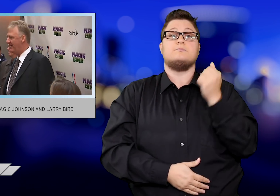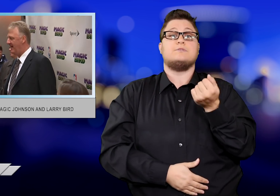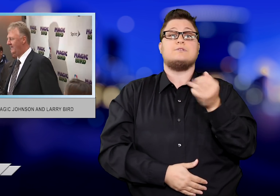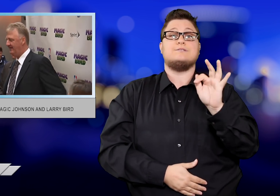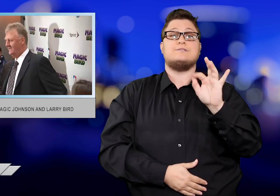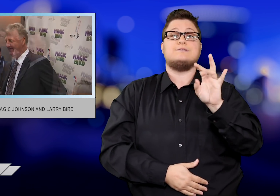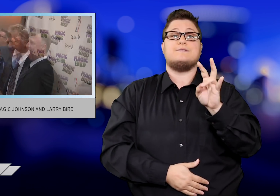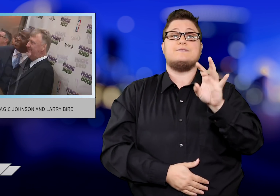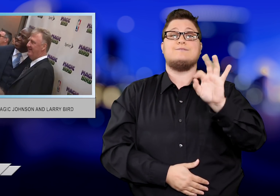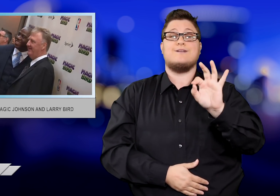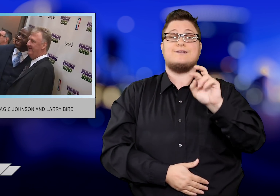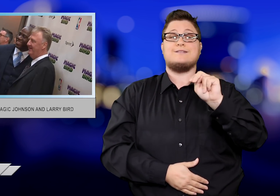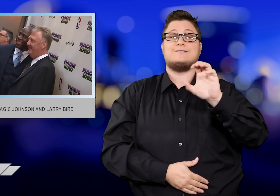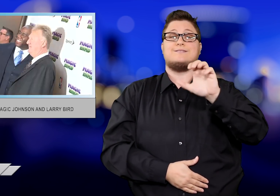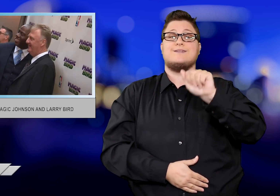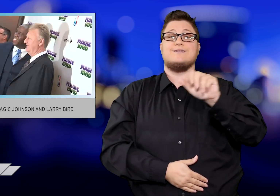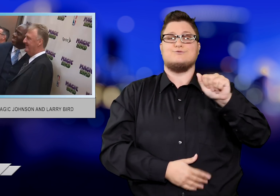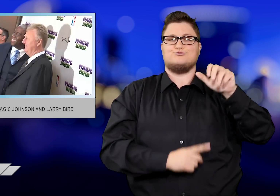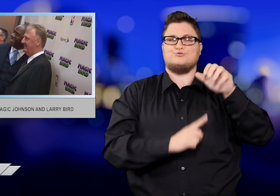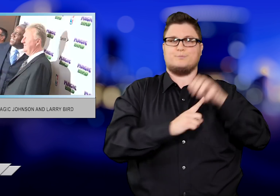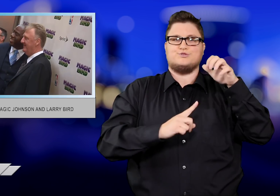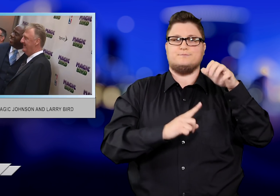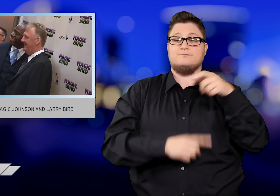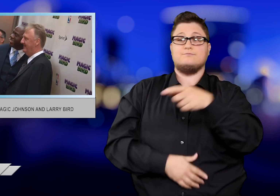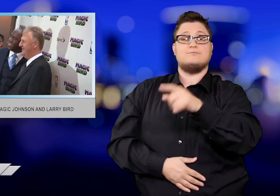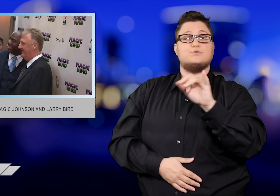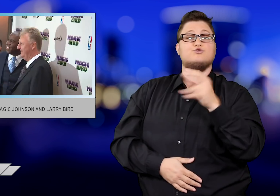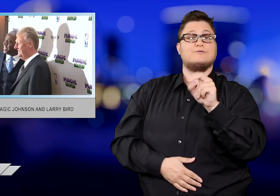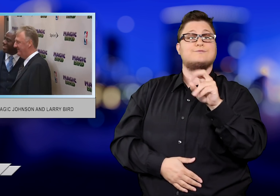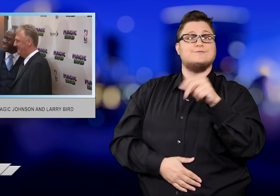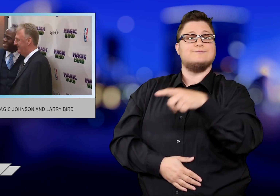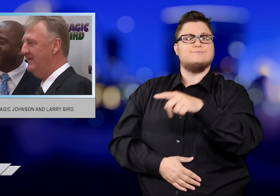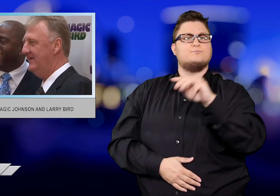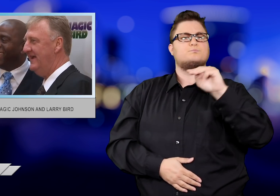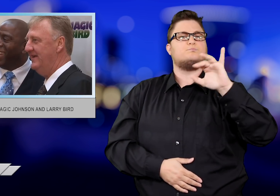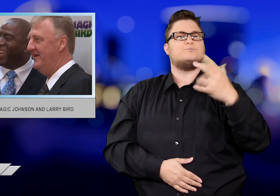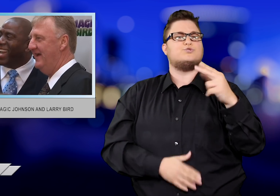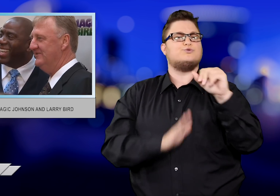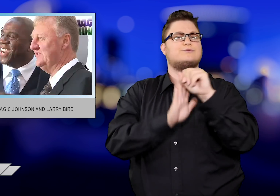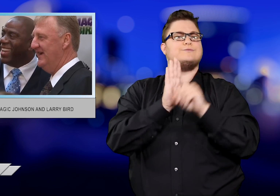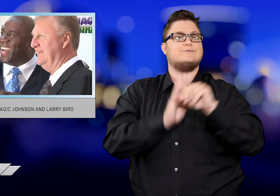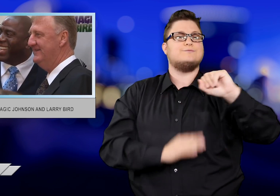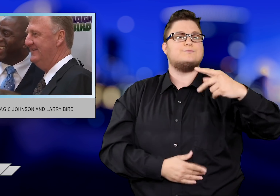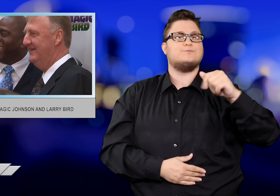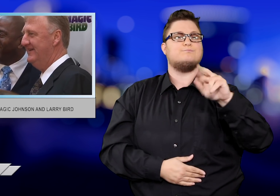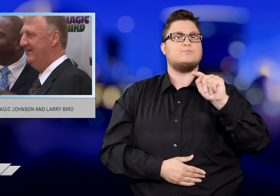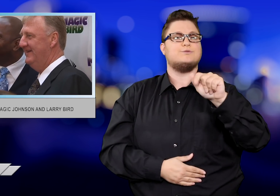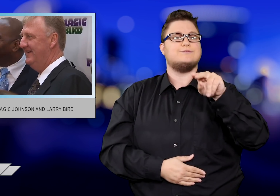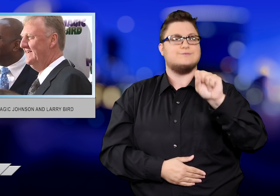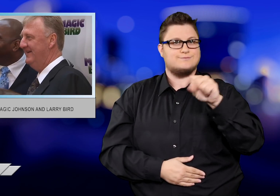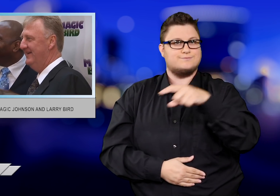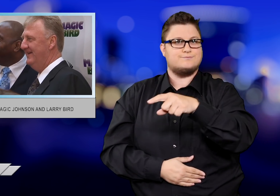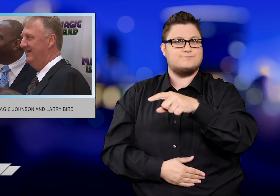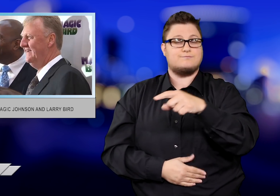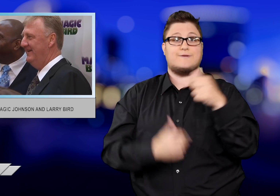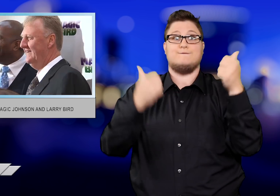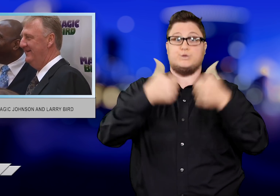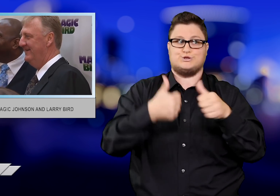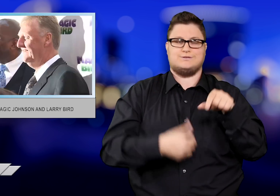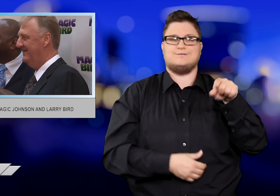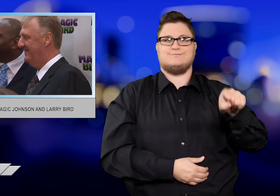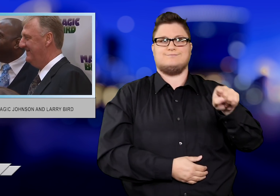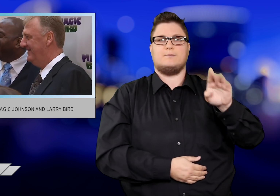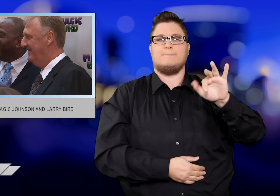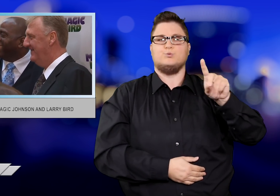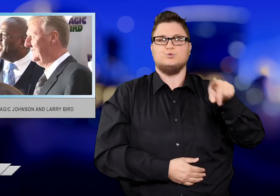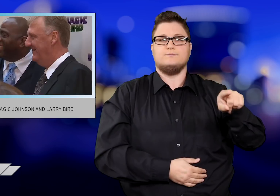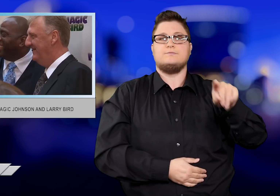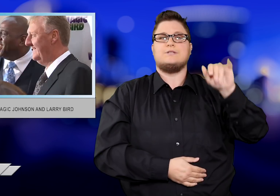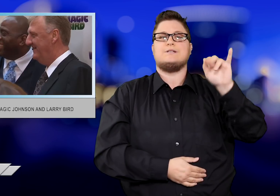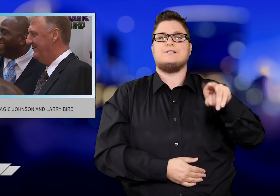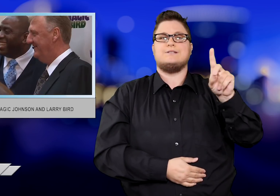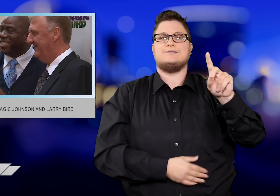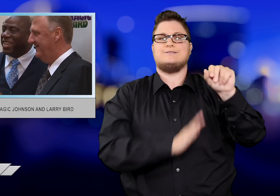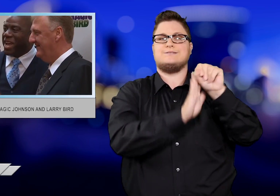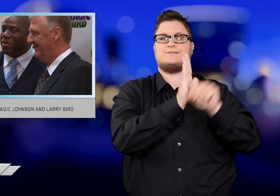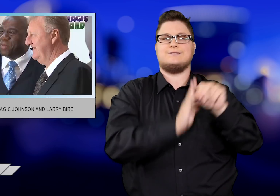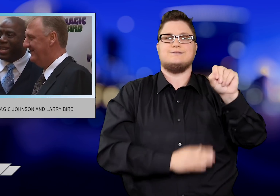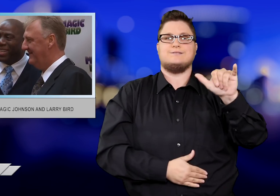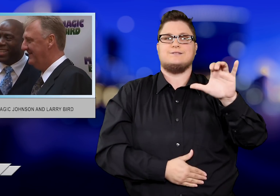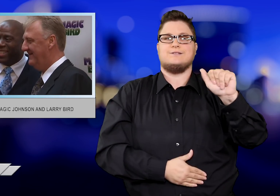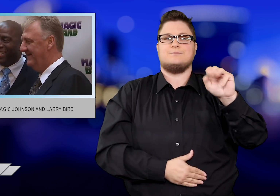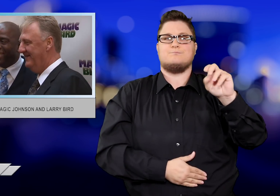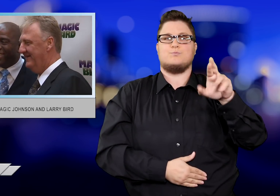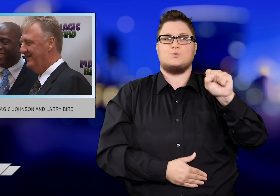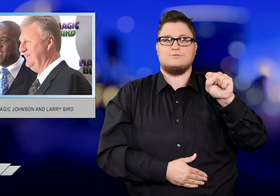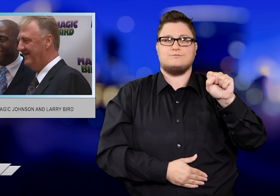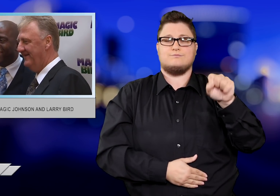Johnson's Michigan State Spartans beat Bird's Indiana State Sycamores in the 1979